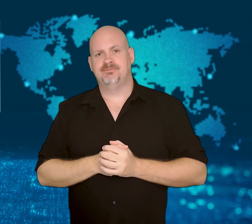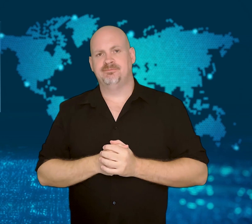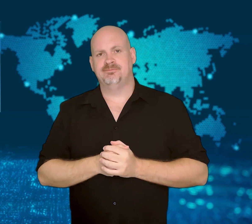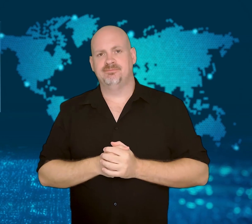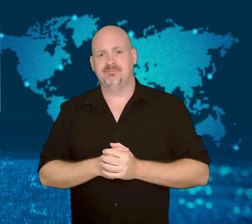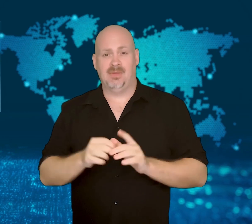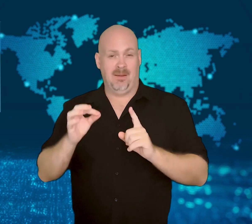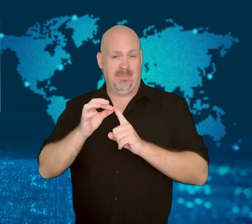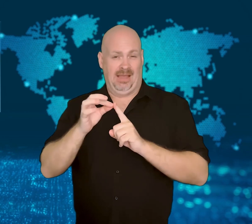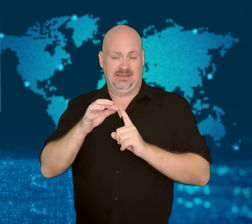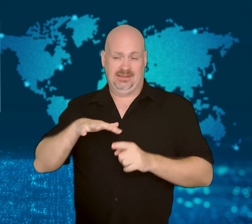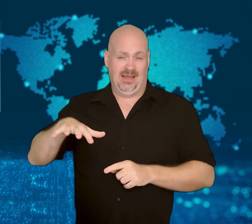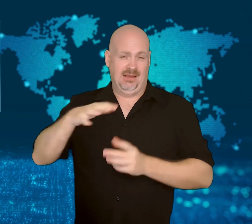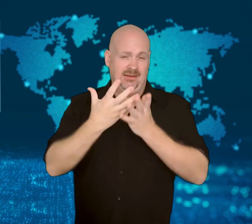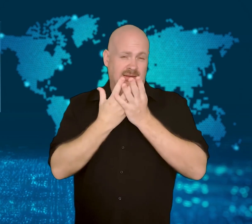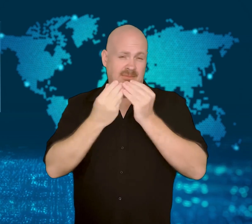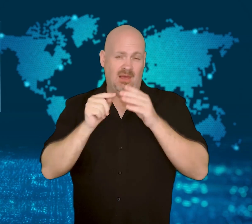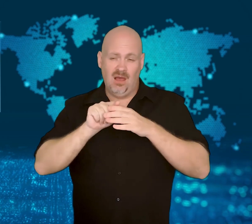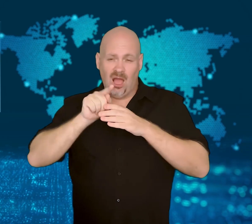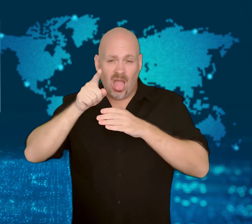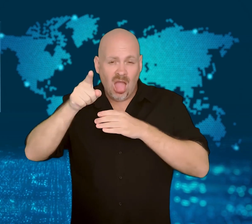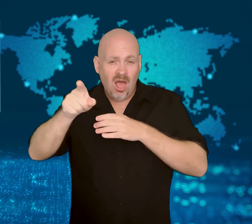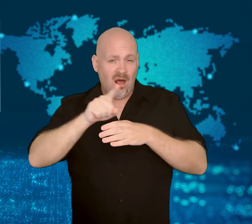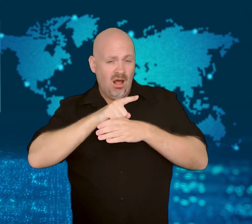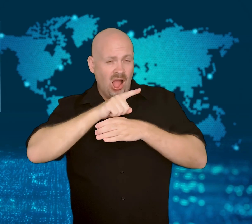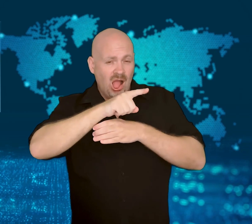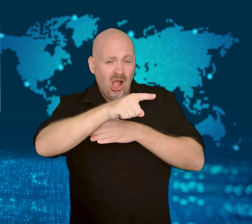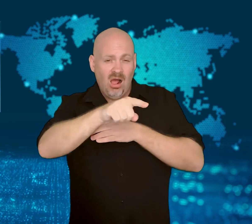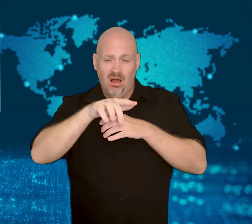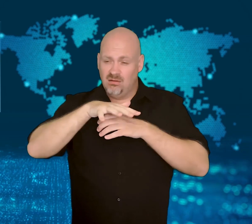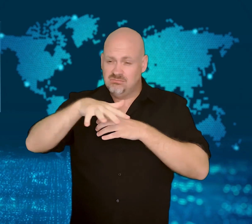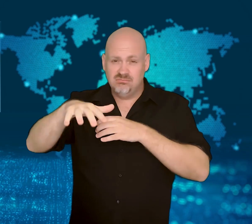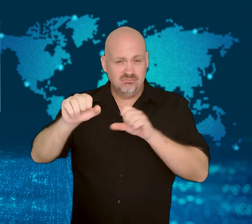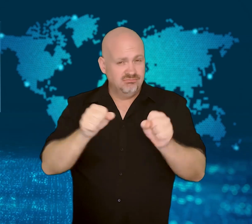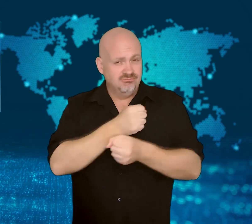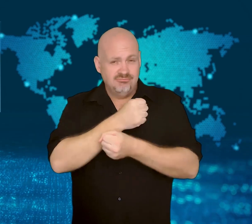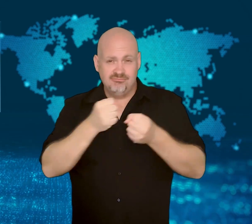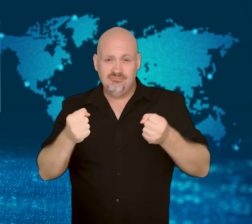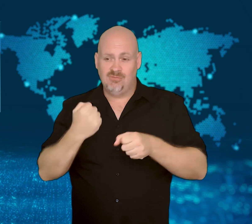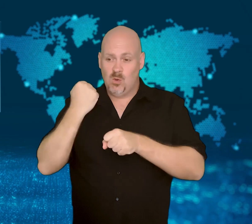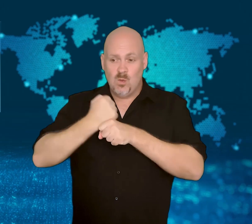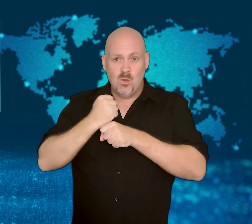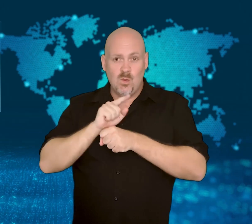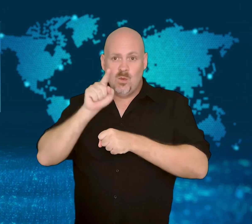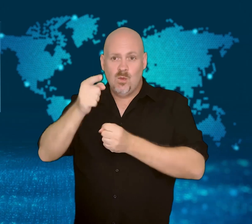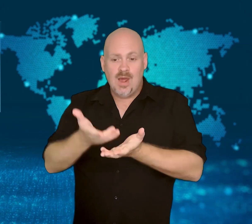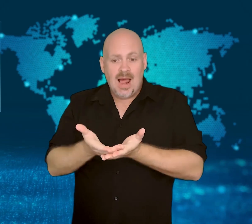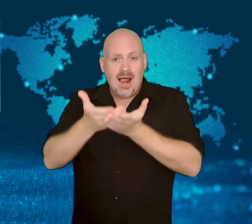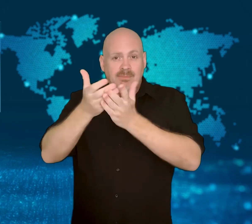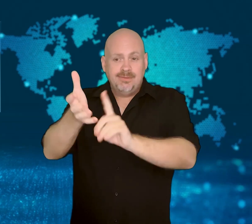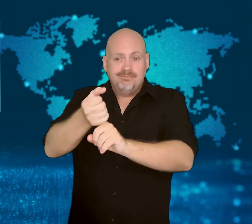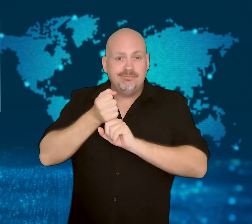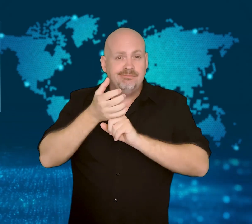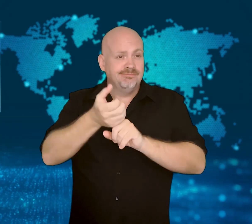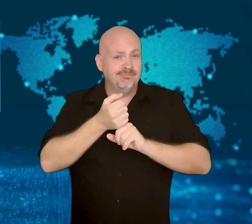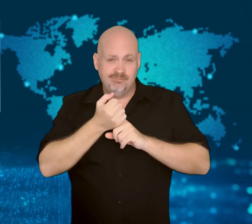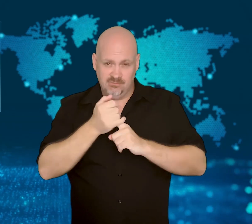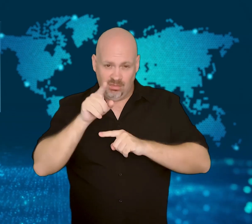Many parts of Pakistan are inaccessible and there are thousands of others who